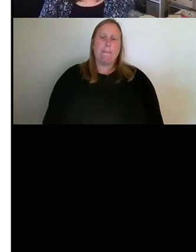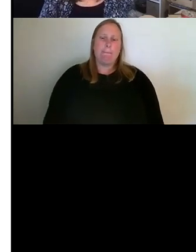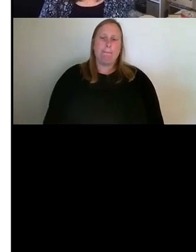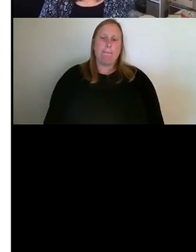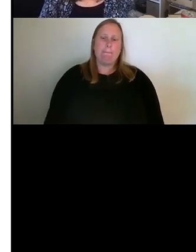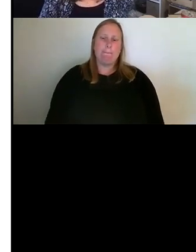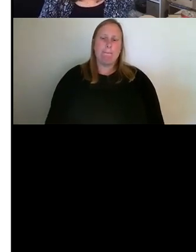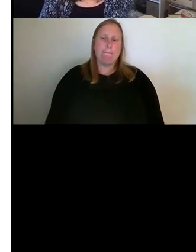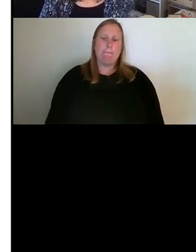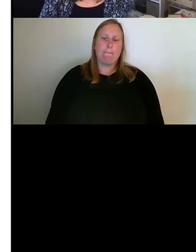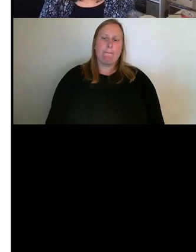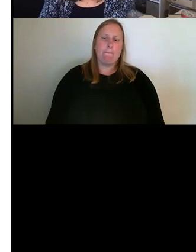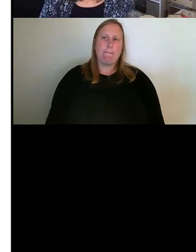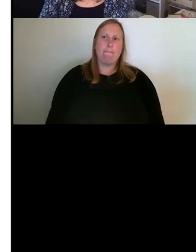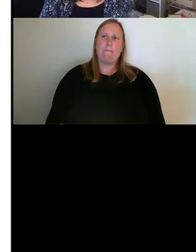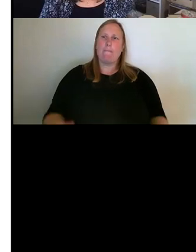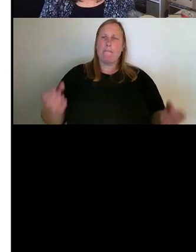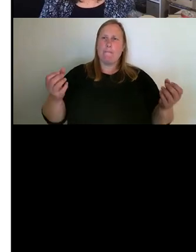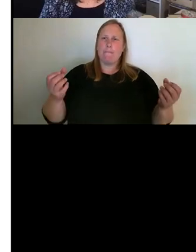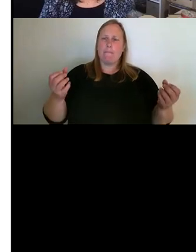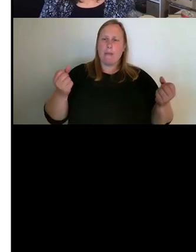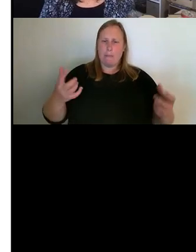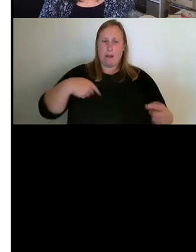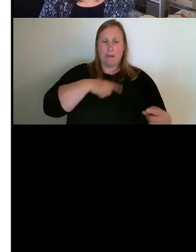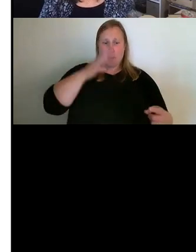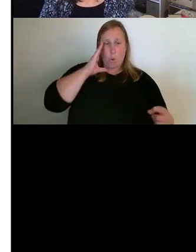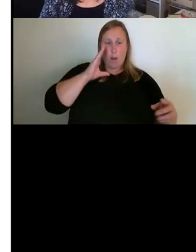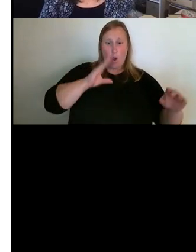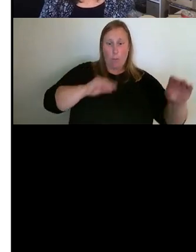Many of us may be aware that movement can cause